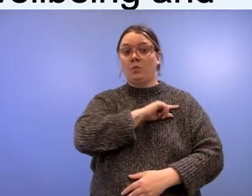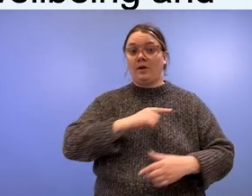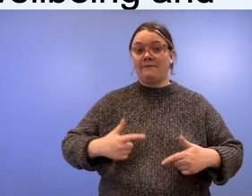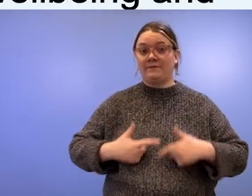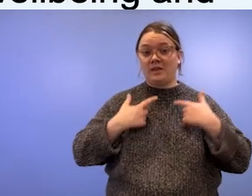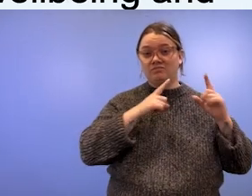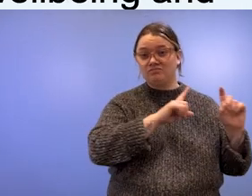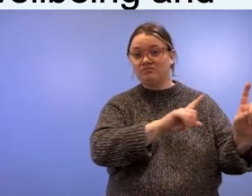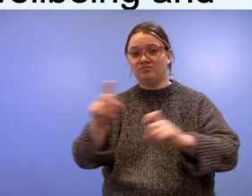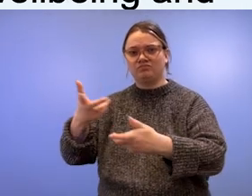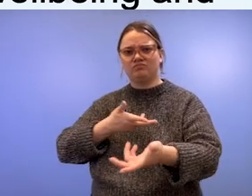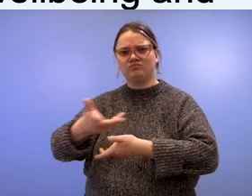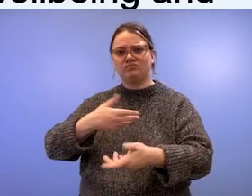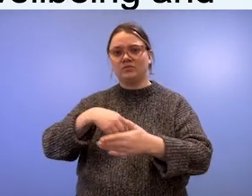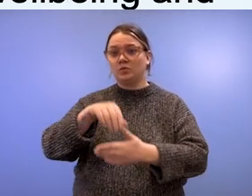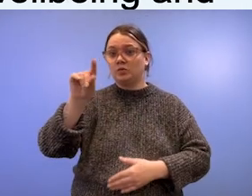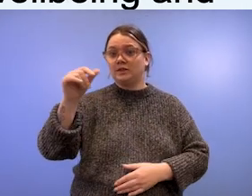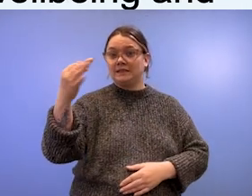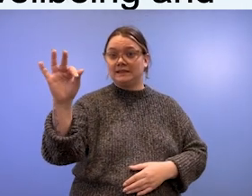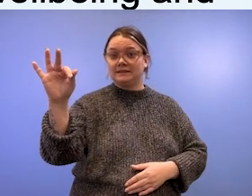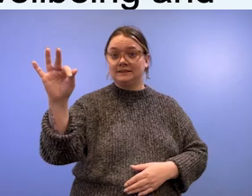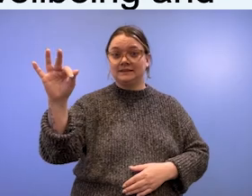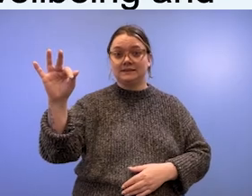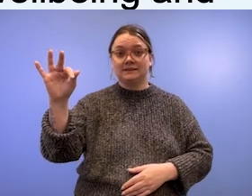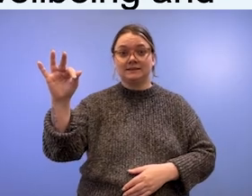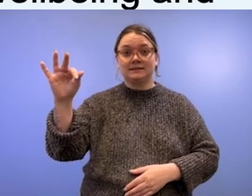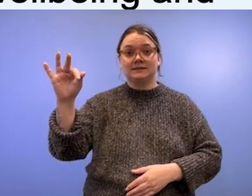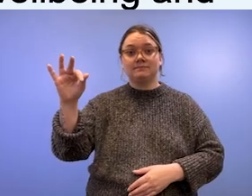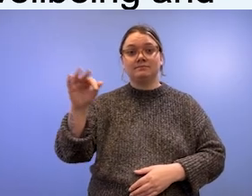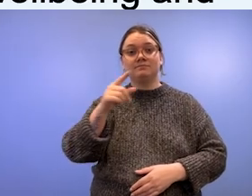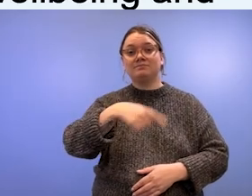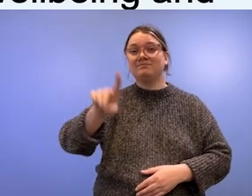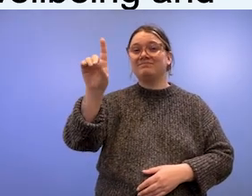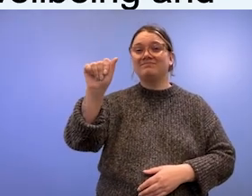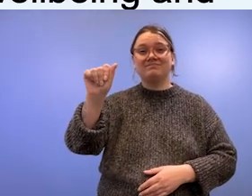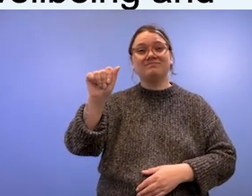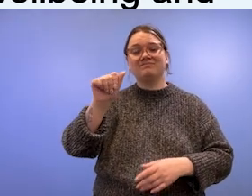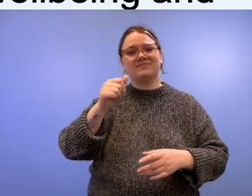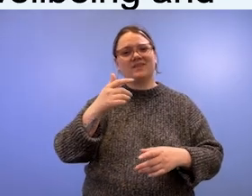Life survey conducted by Engage Nova Scotia in 2019, those with a disability consistently rated